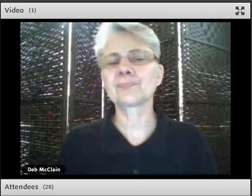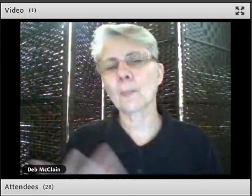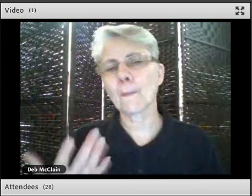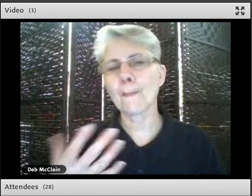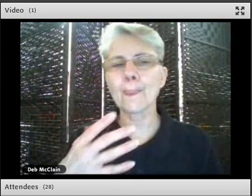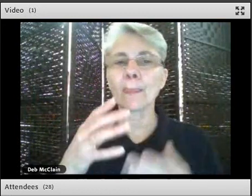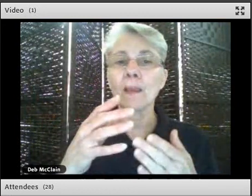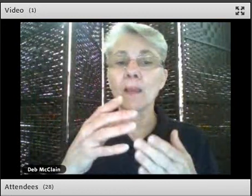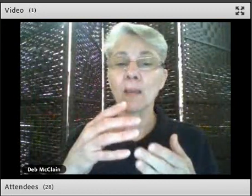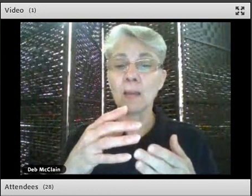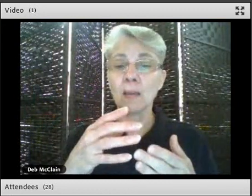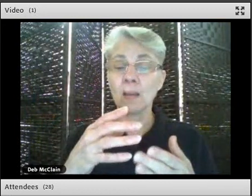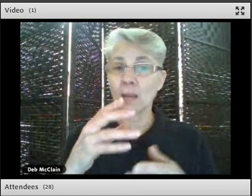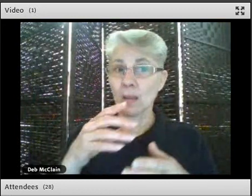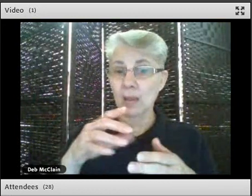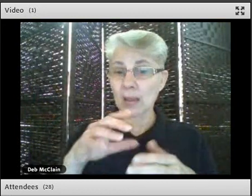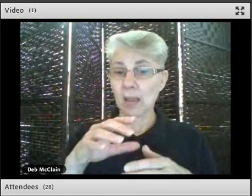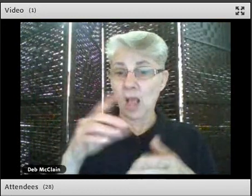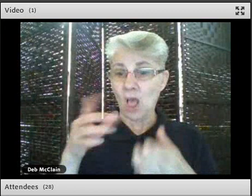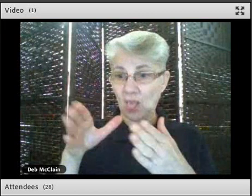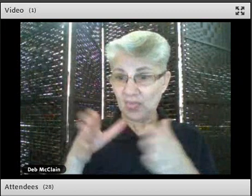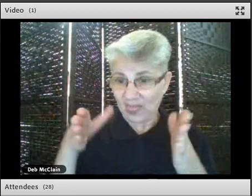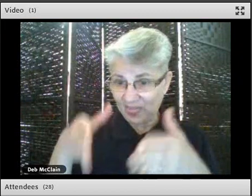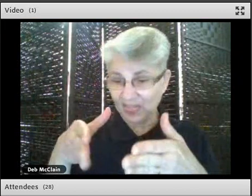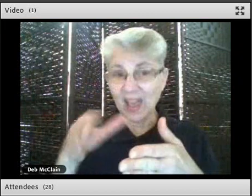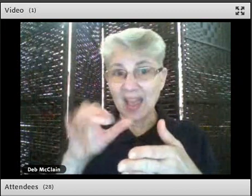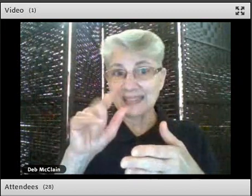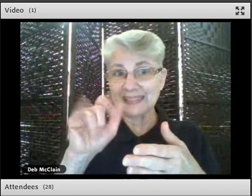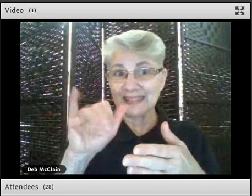And if you are cataloging resources